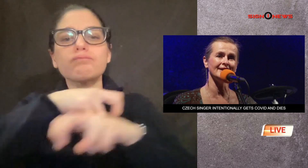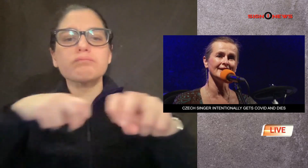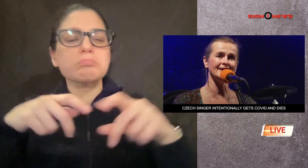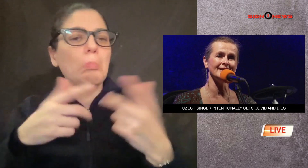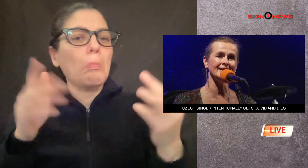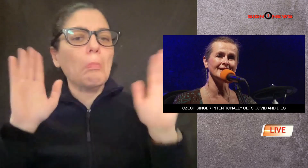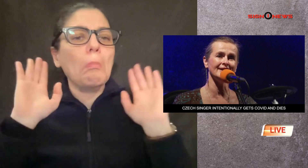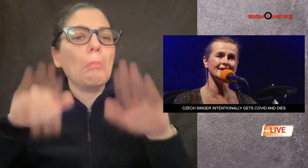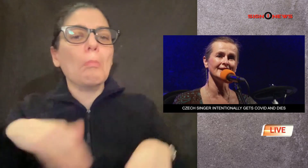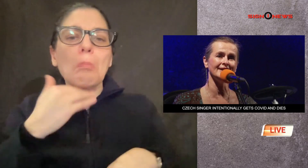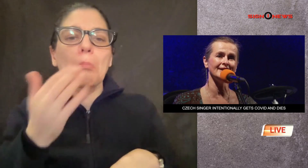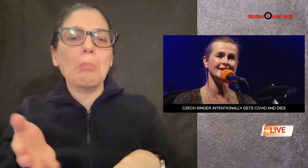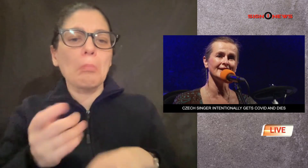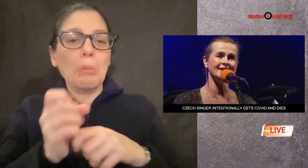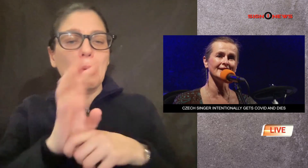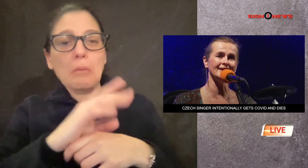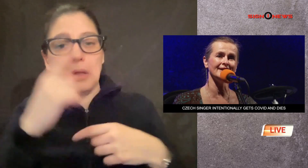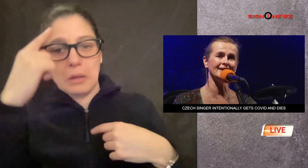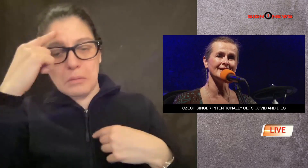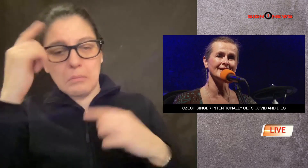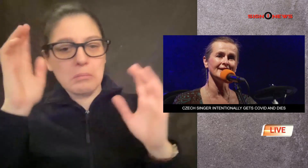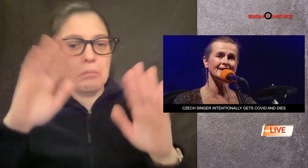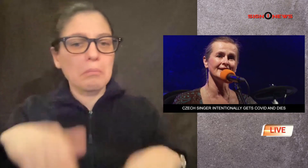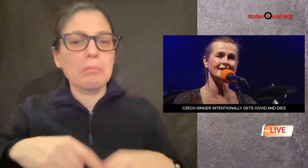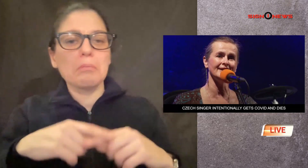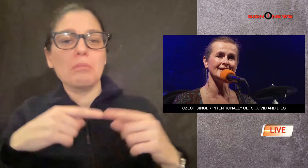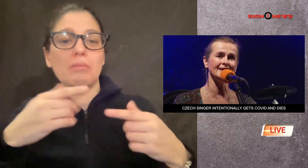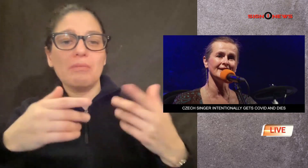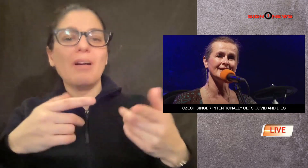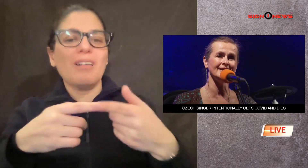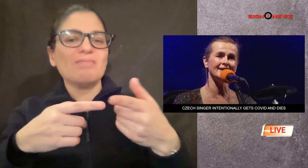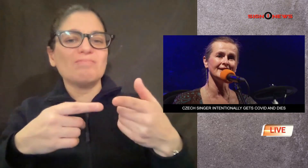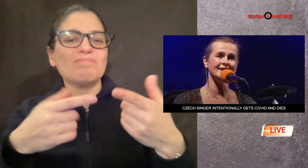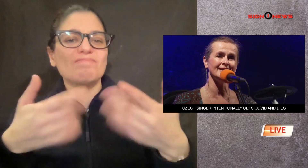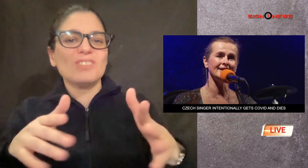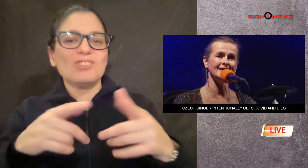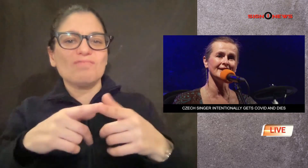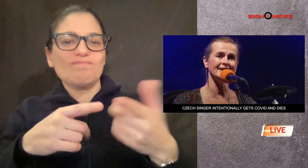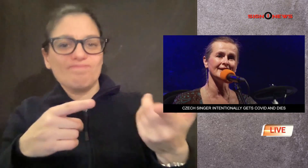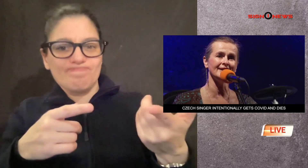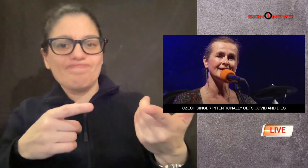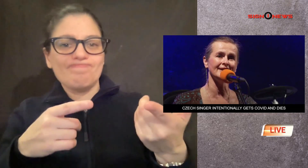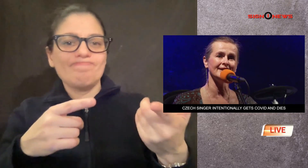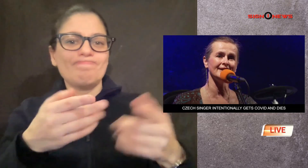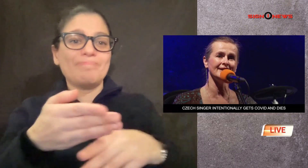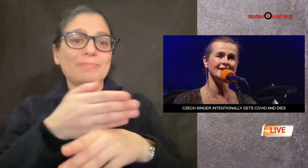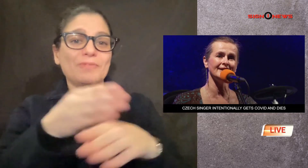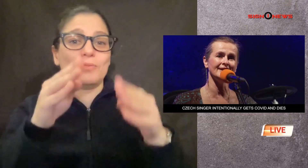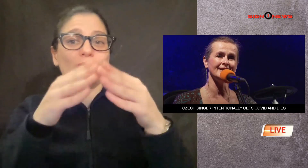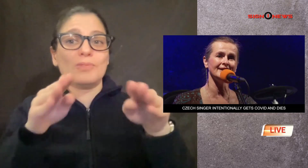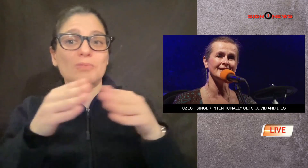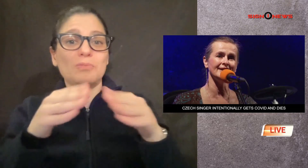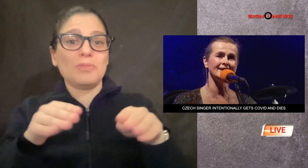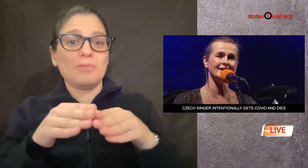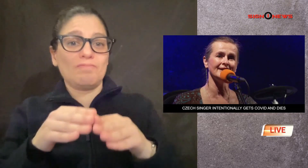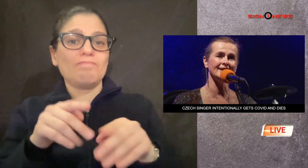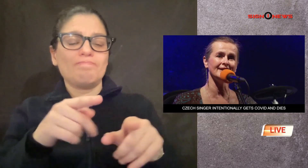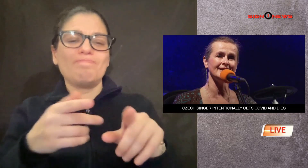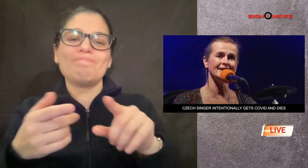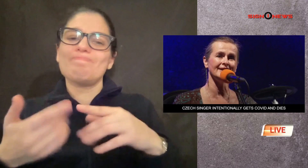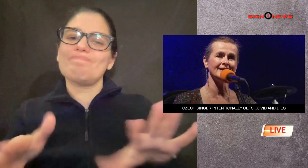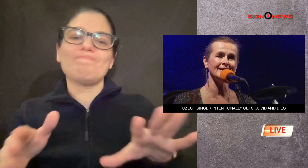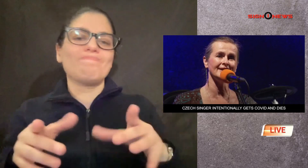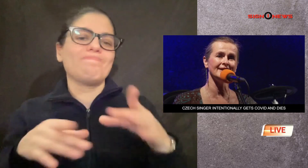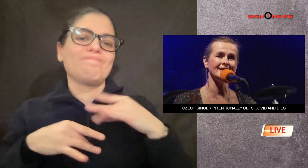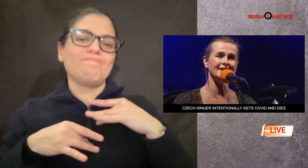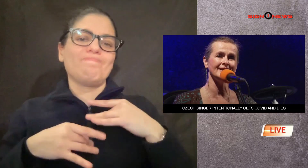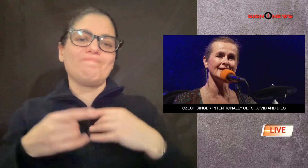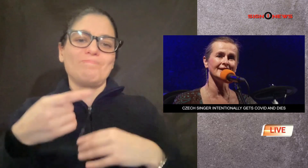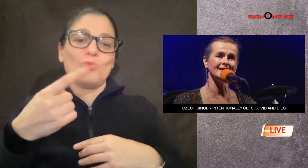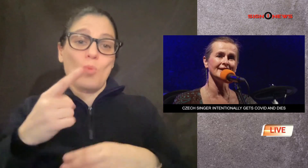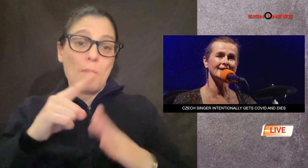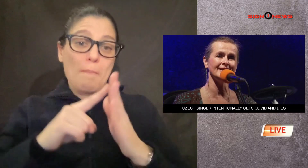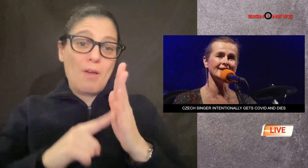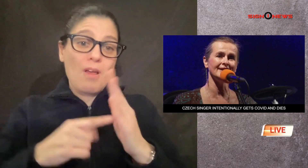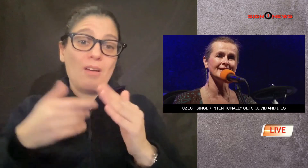to Horka's son she voluntarily exposed herself to the virus before Christmas then died one